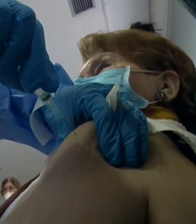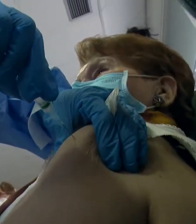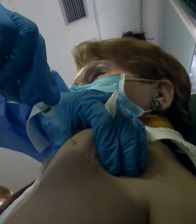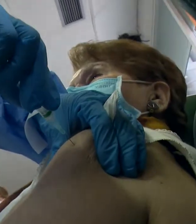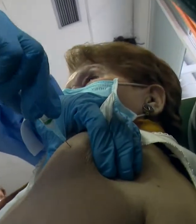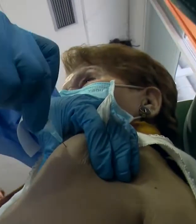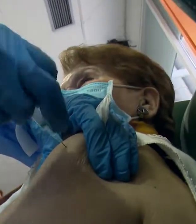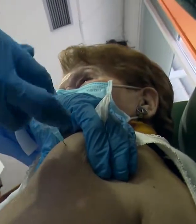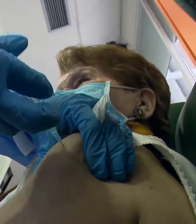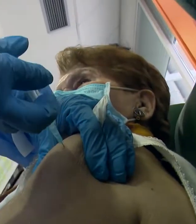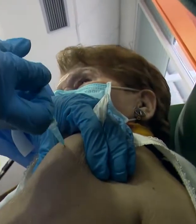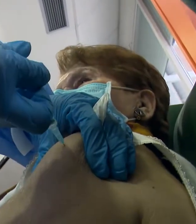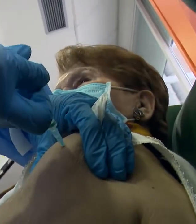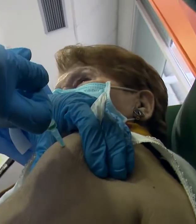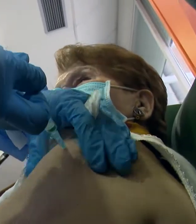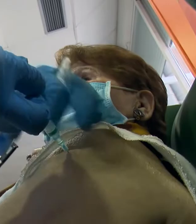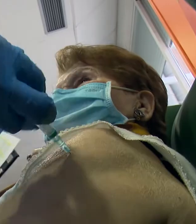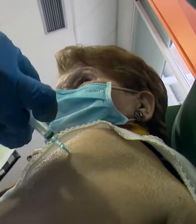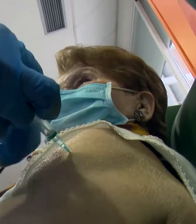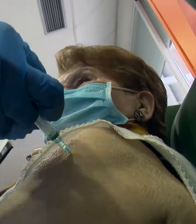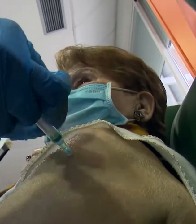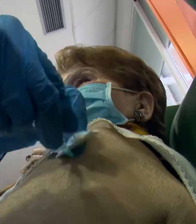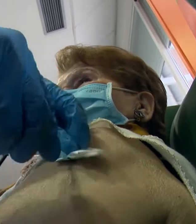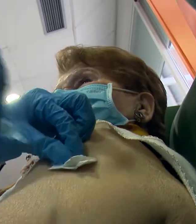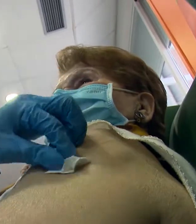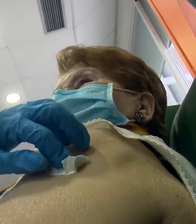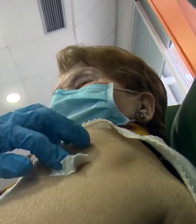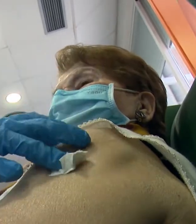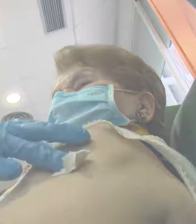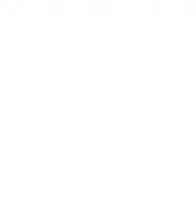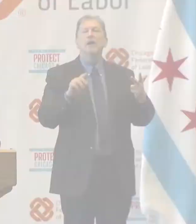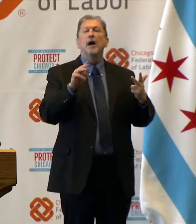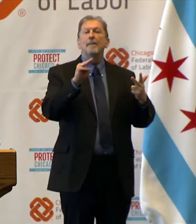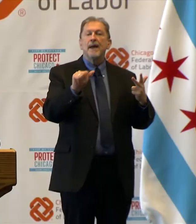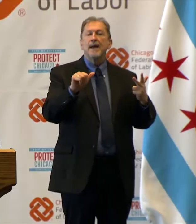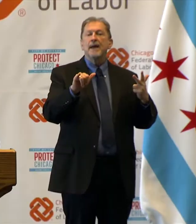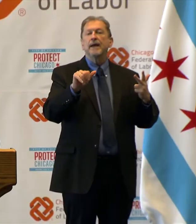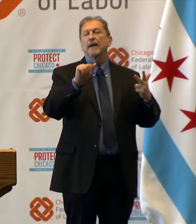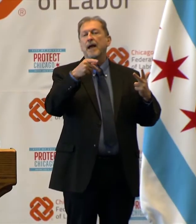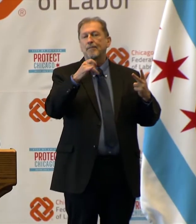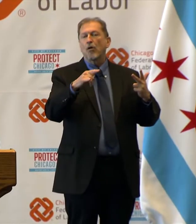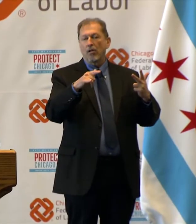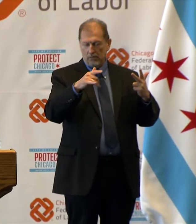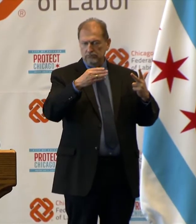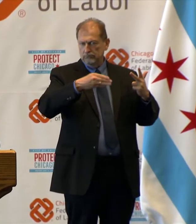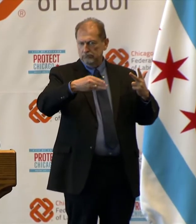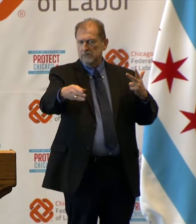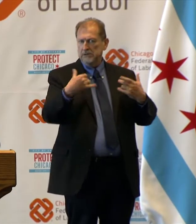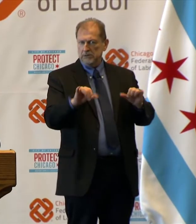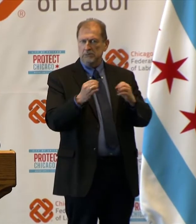SHOT AT A SHOT COME APRIL OR